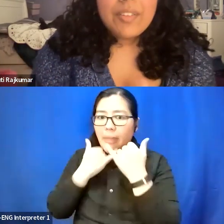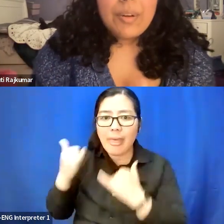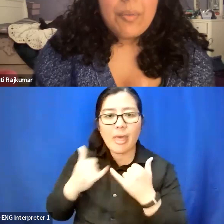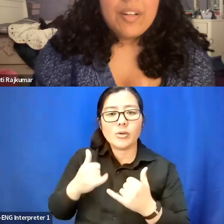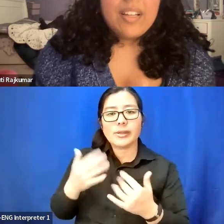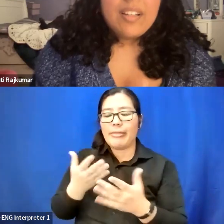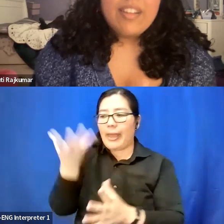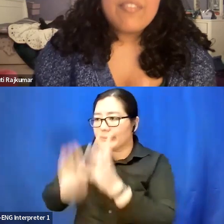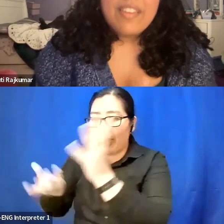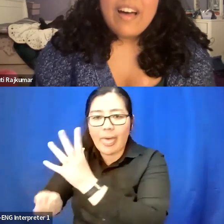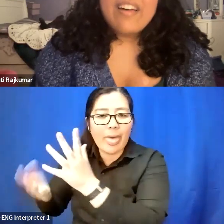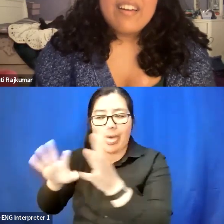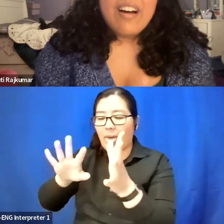So definitely that.